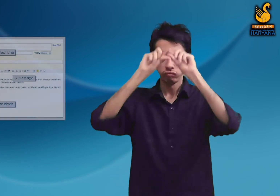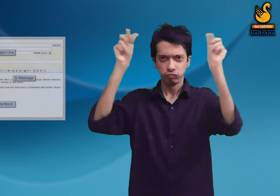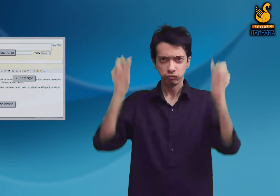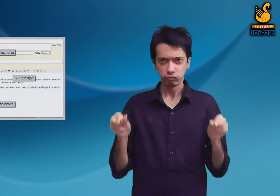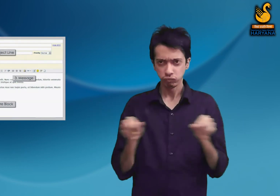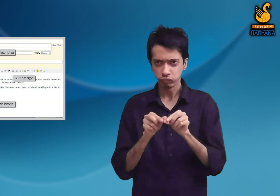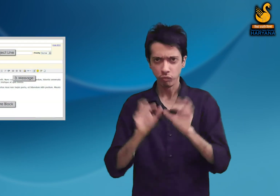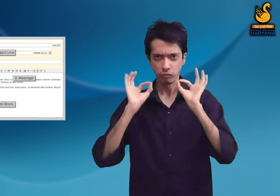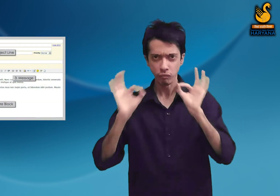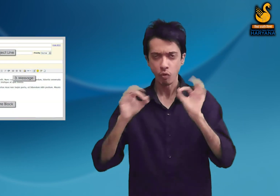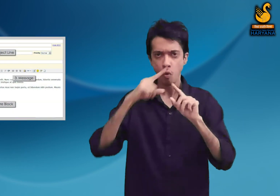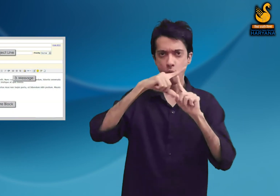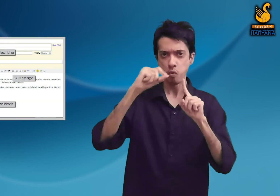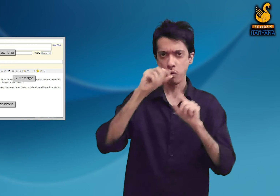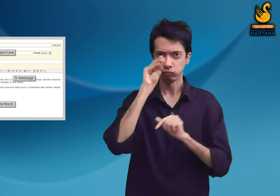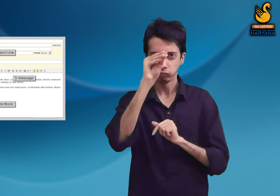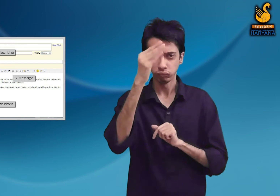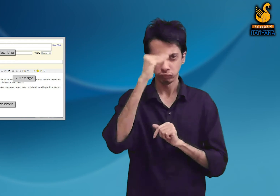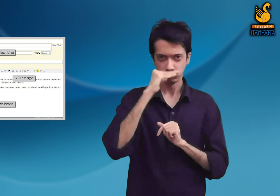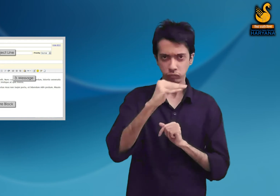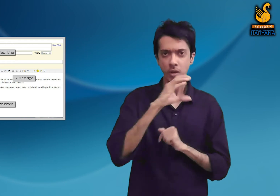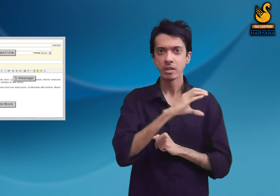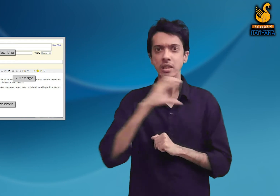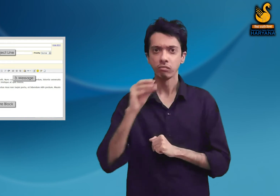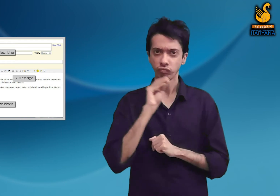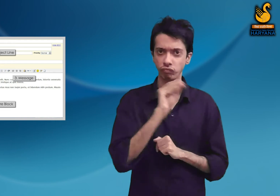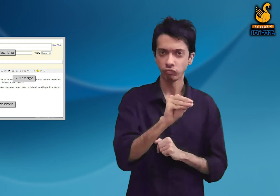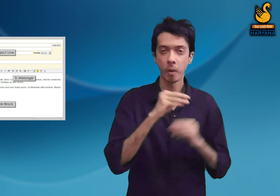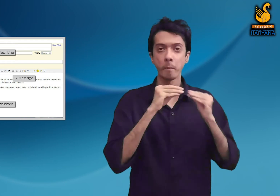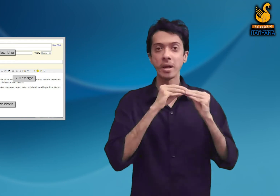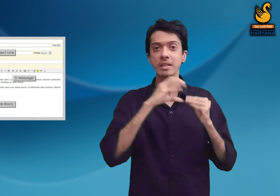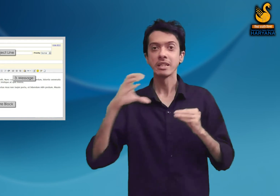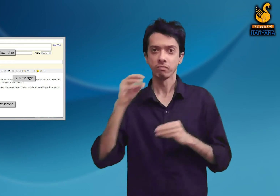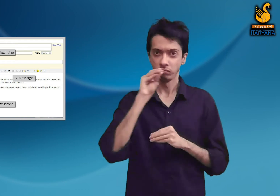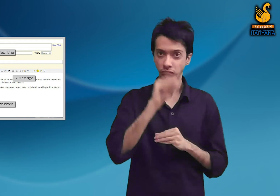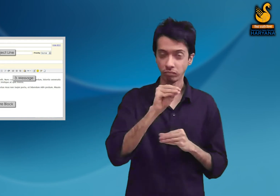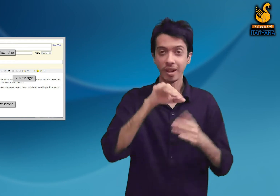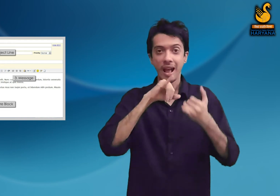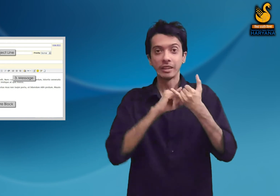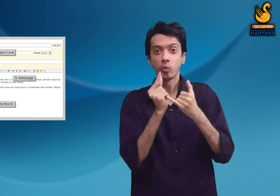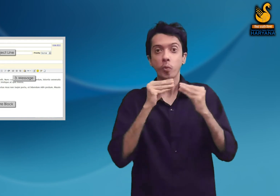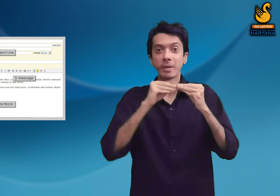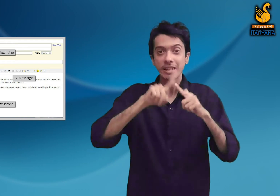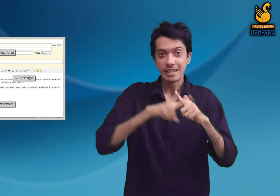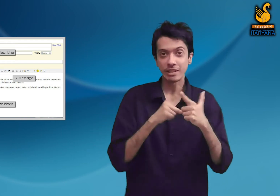with proper format and complete details. To whom you are writing the email, complimentary copy and blind complimentary copy.